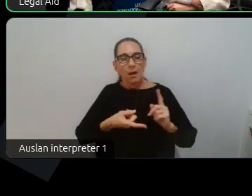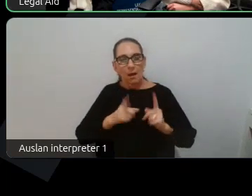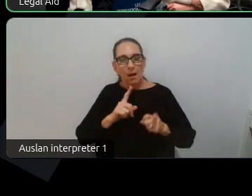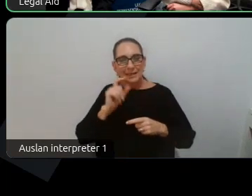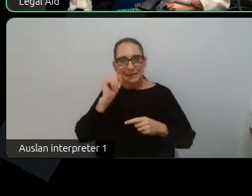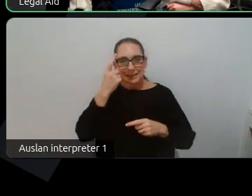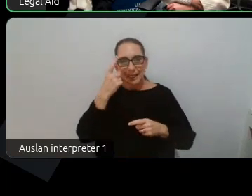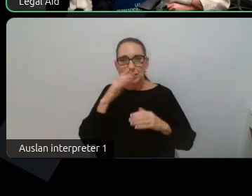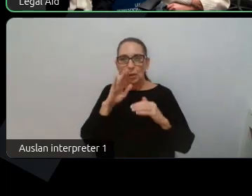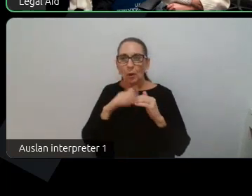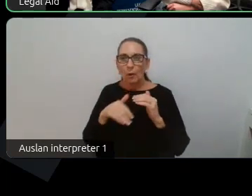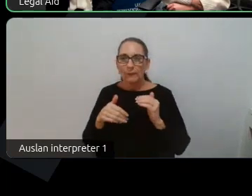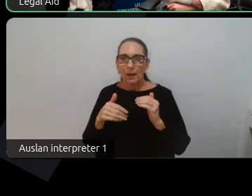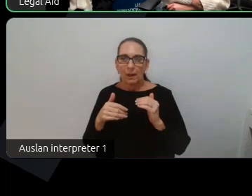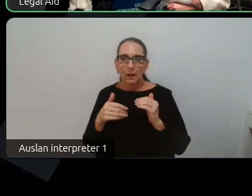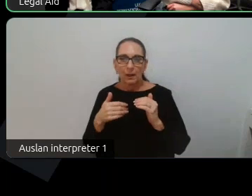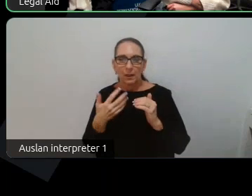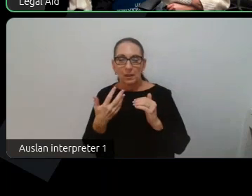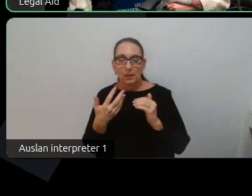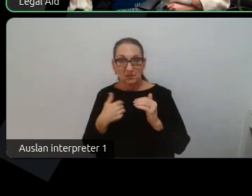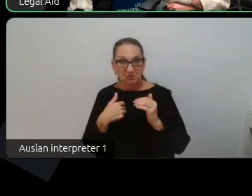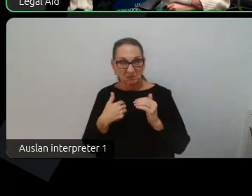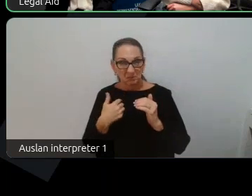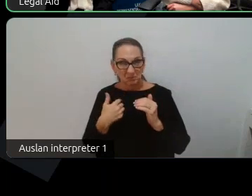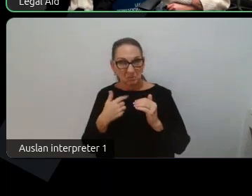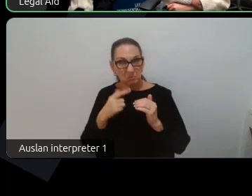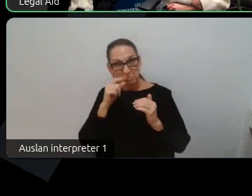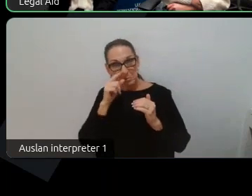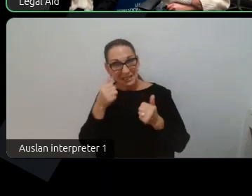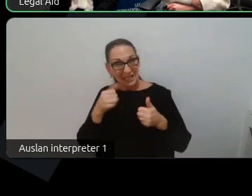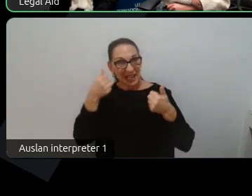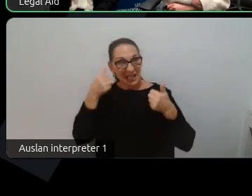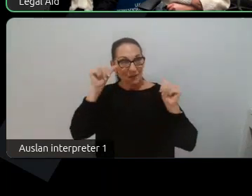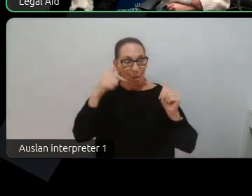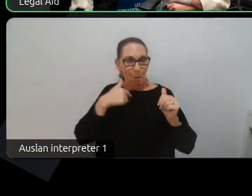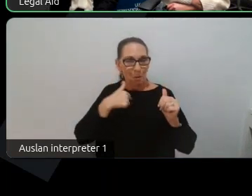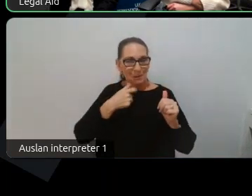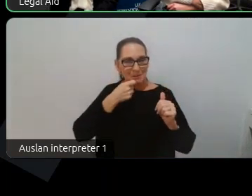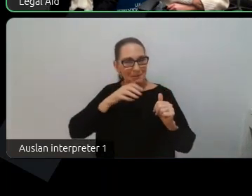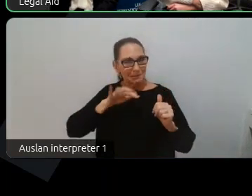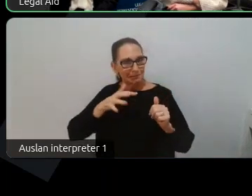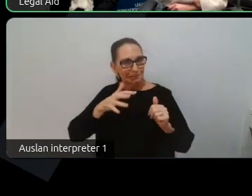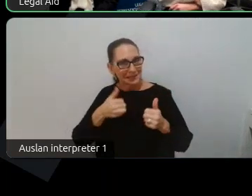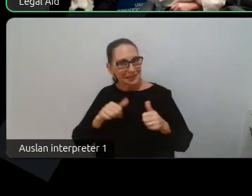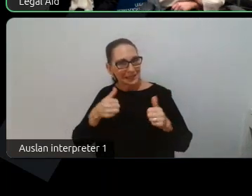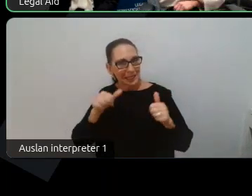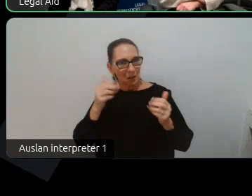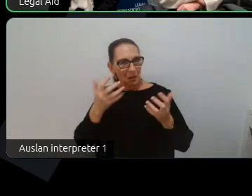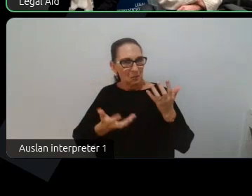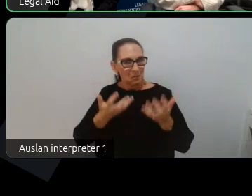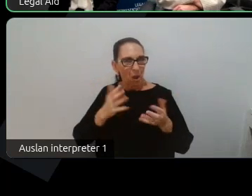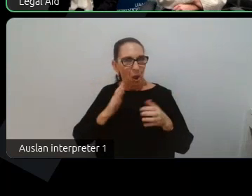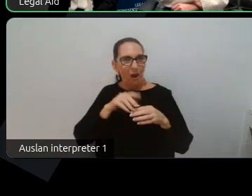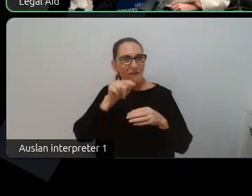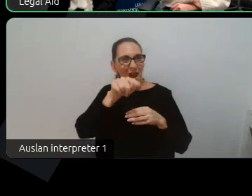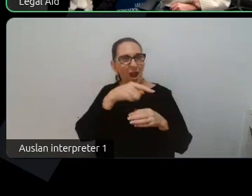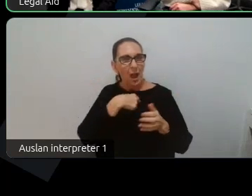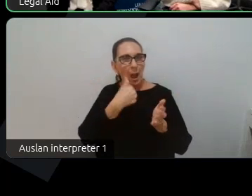um how successful or otherwise you might be with um the um application that you're likely